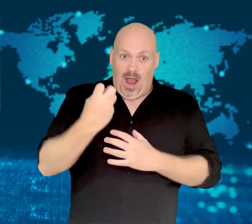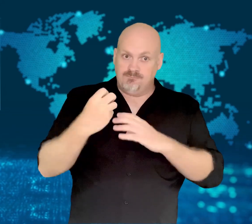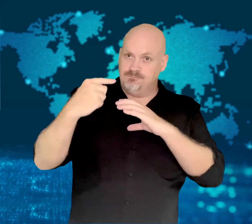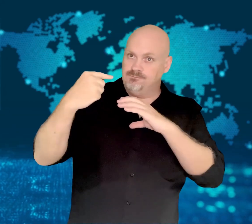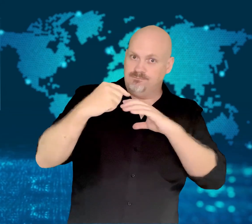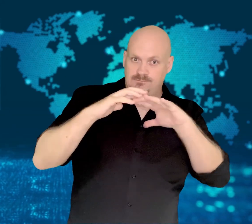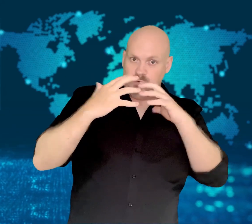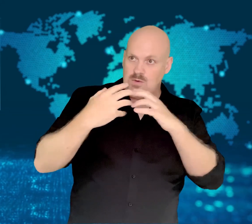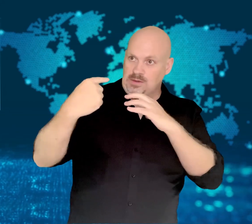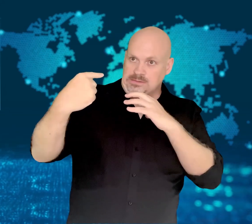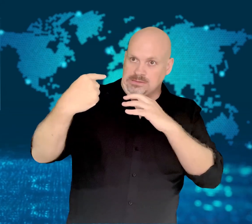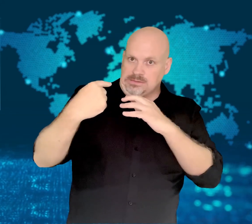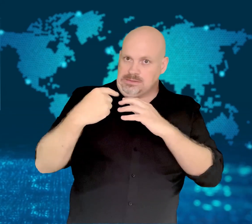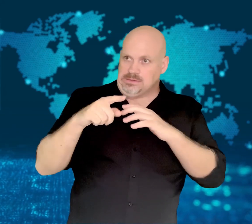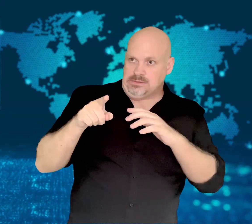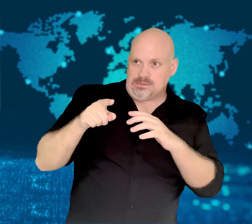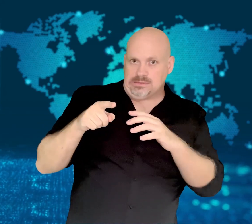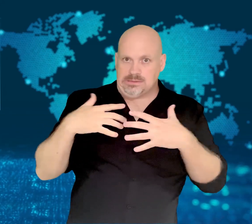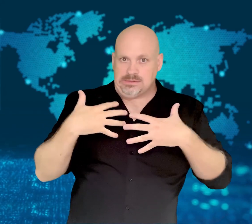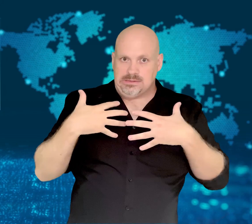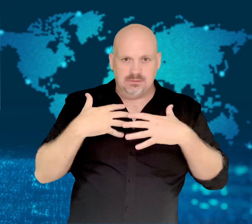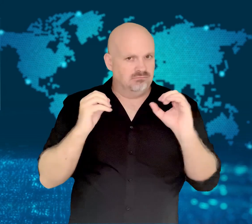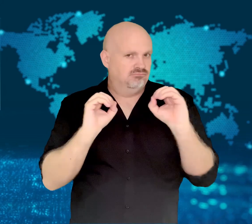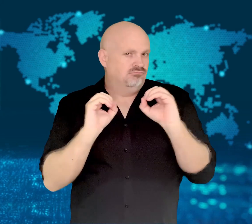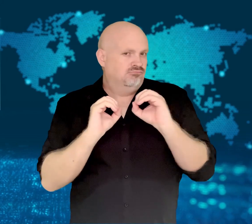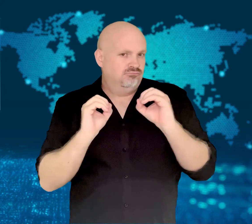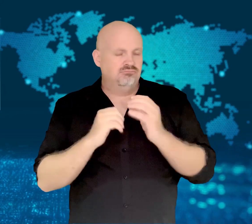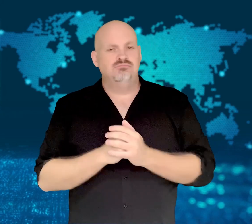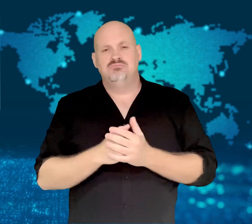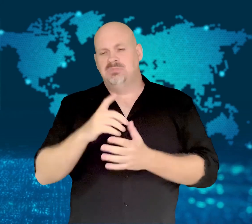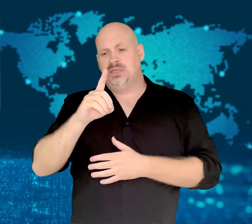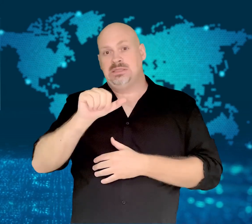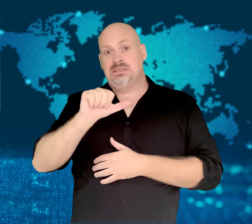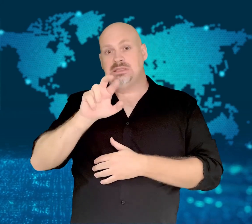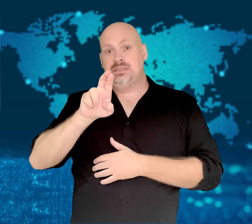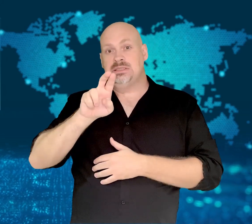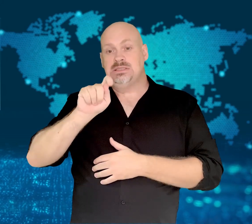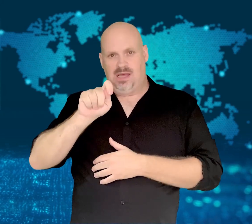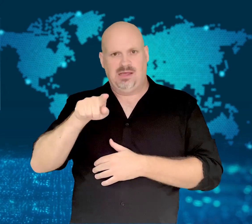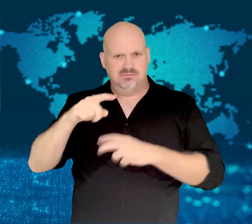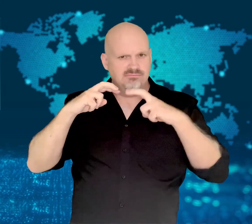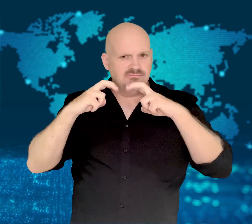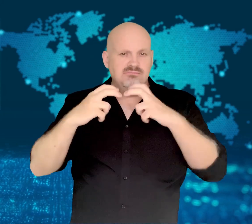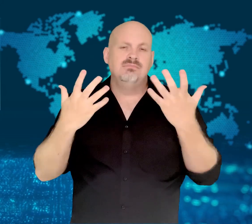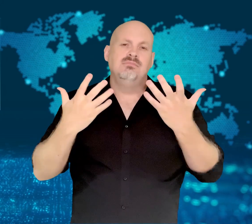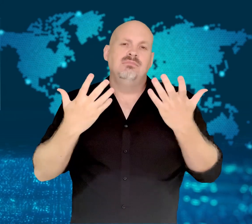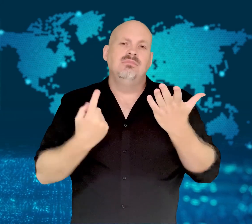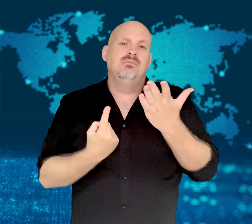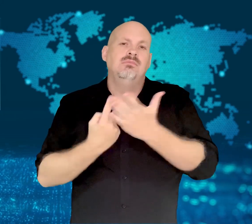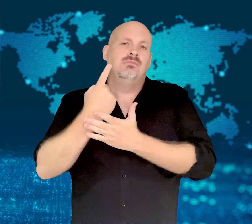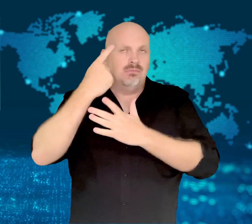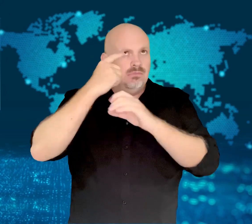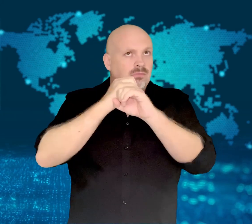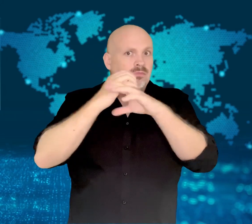There are no asteroids presently threatening the planet, but the DART program is